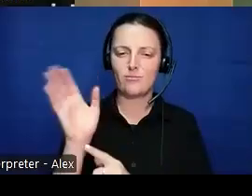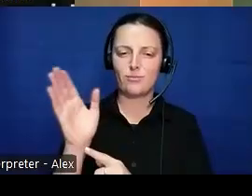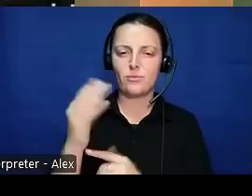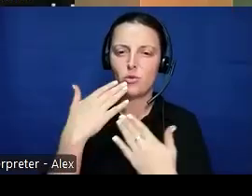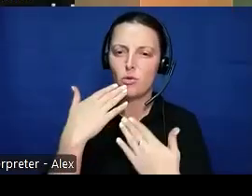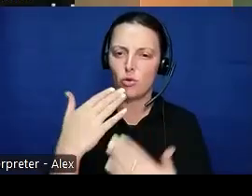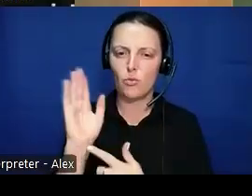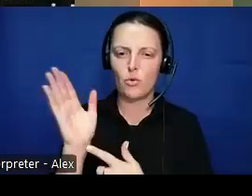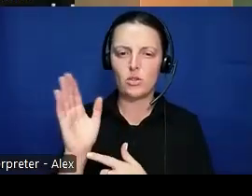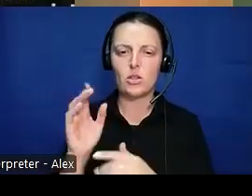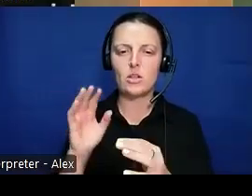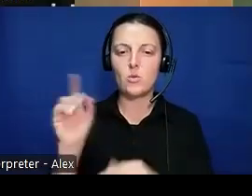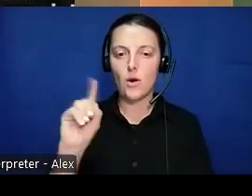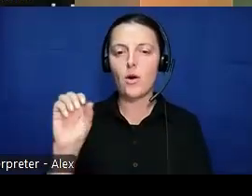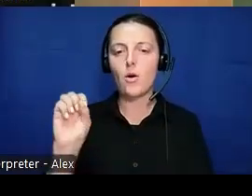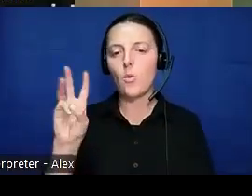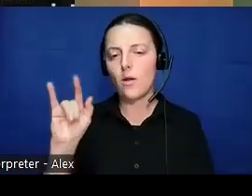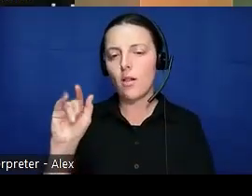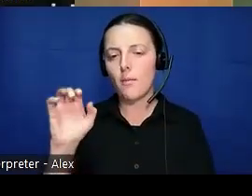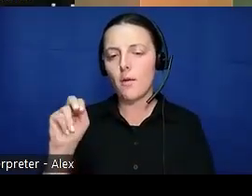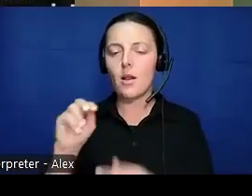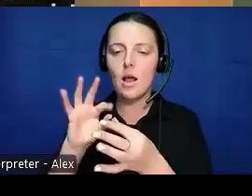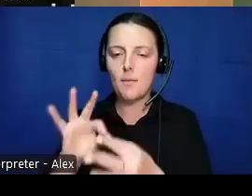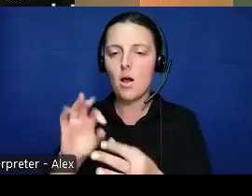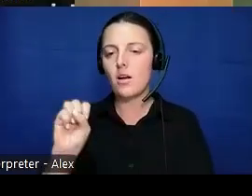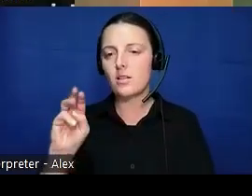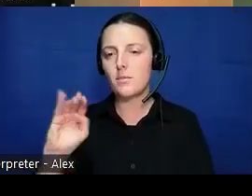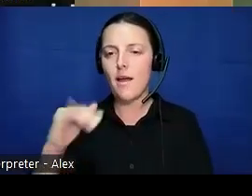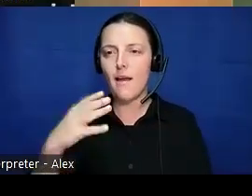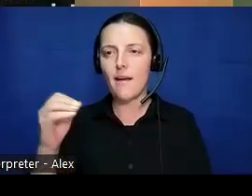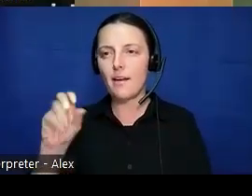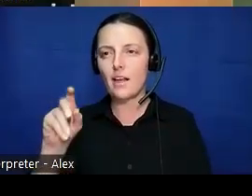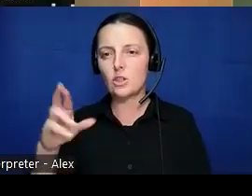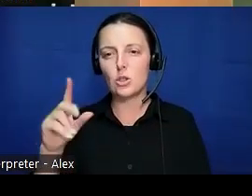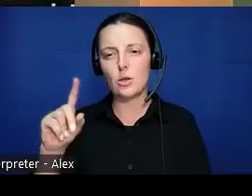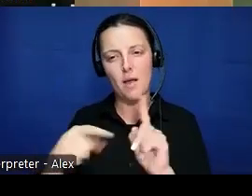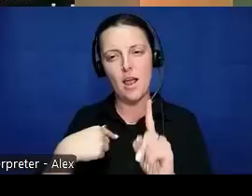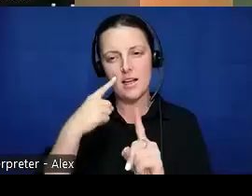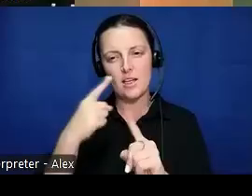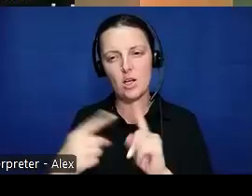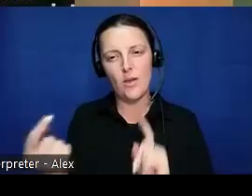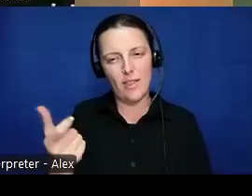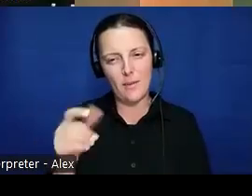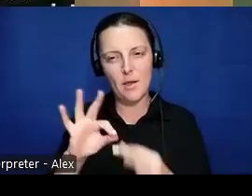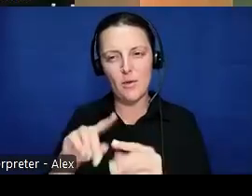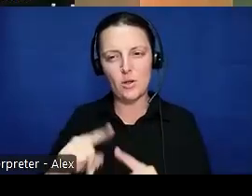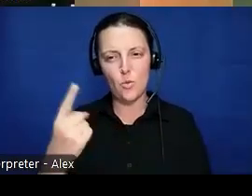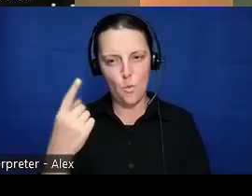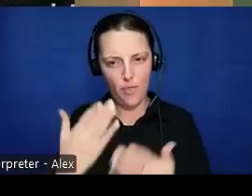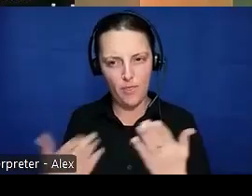and the I disagree with her a little bit on one thing which is that her contention was that these